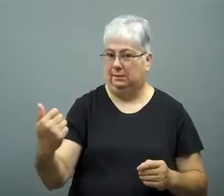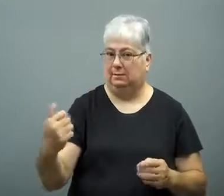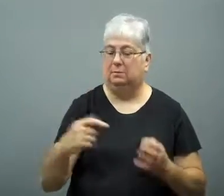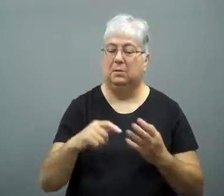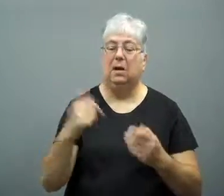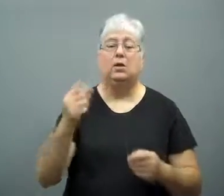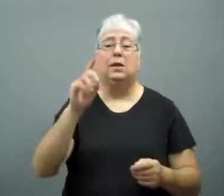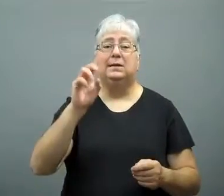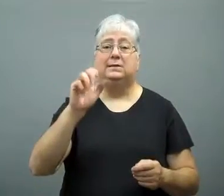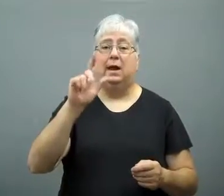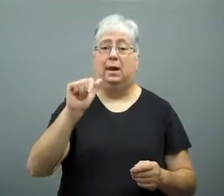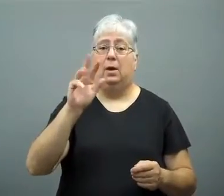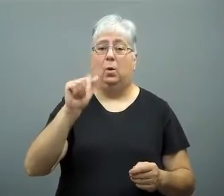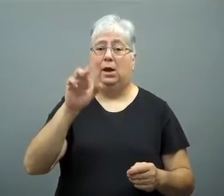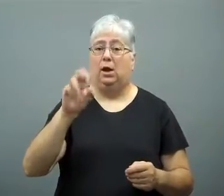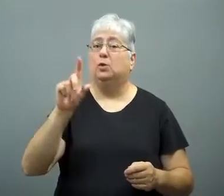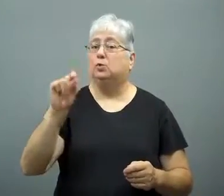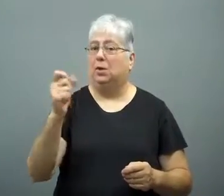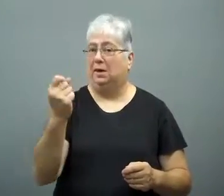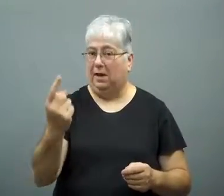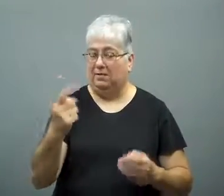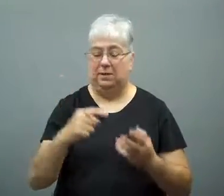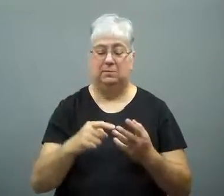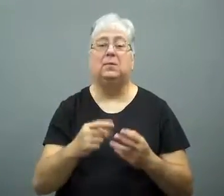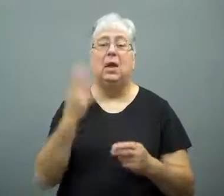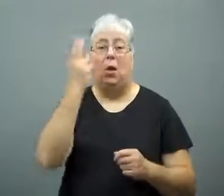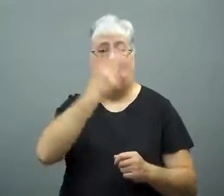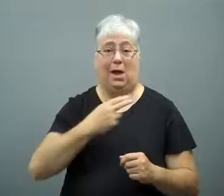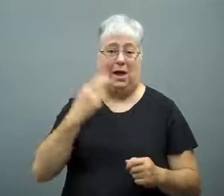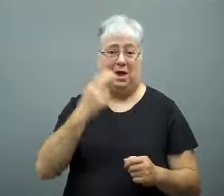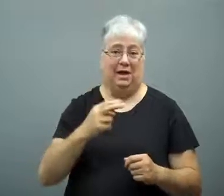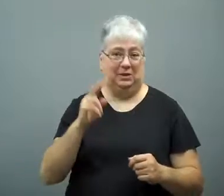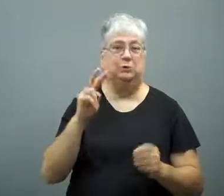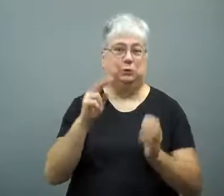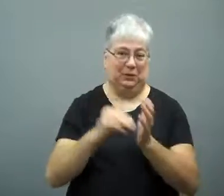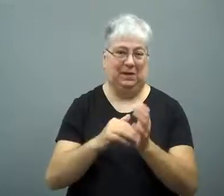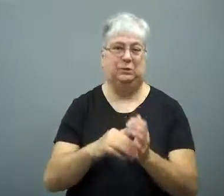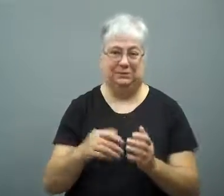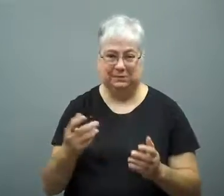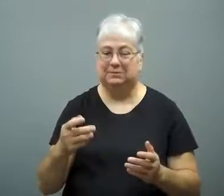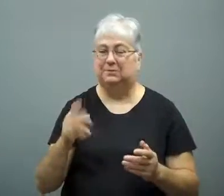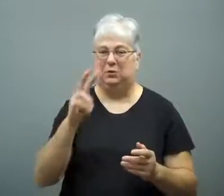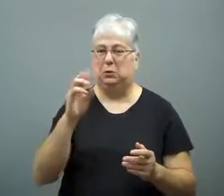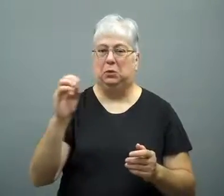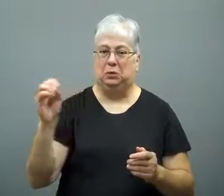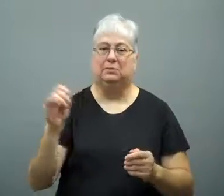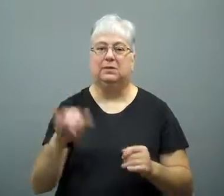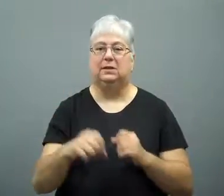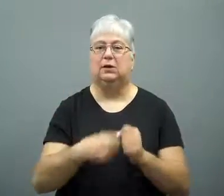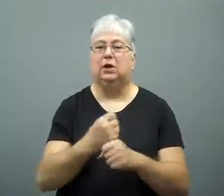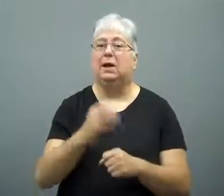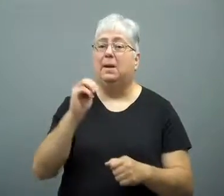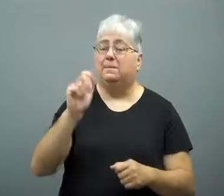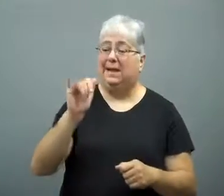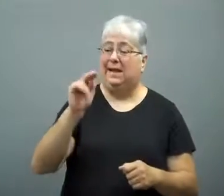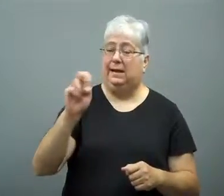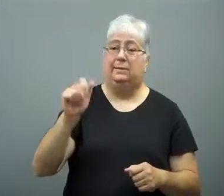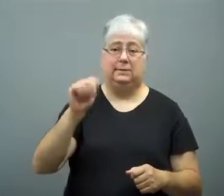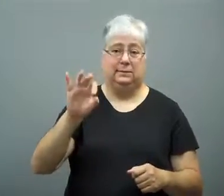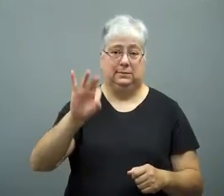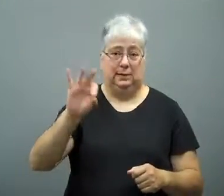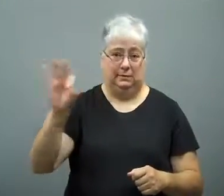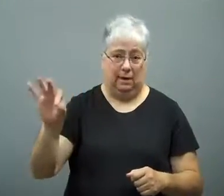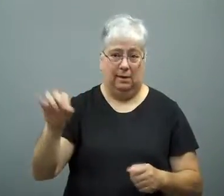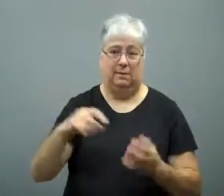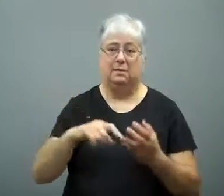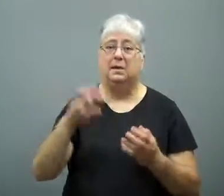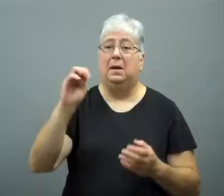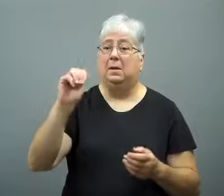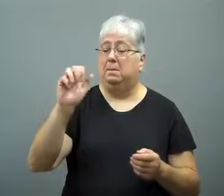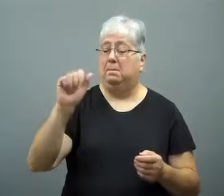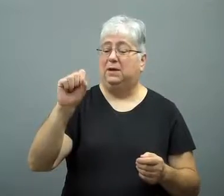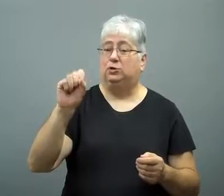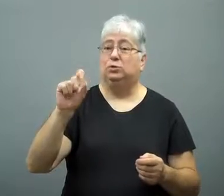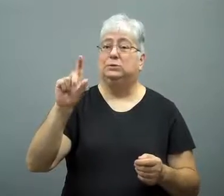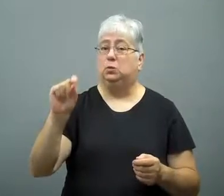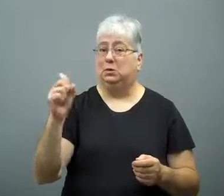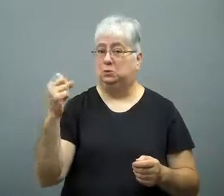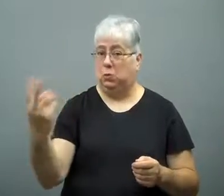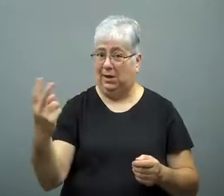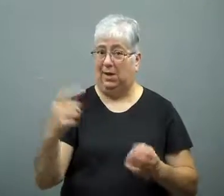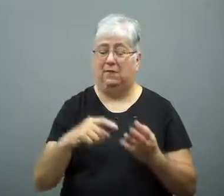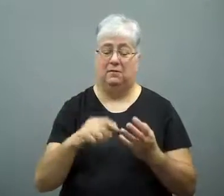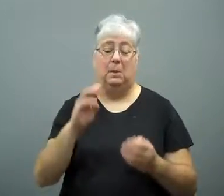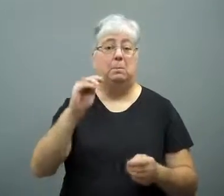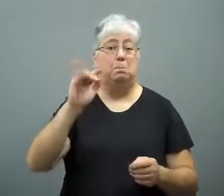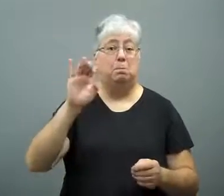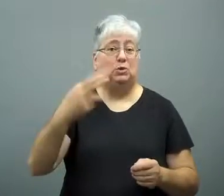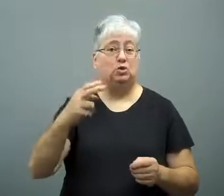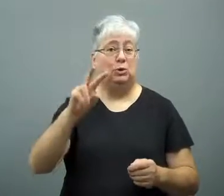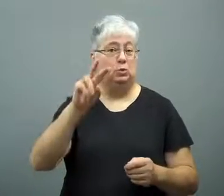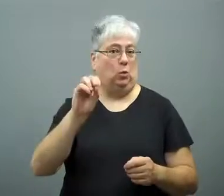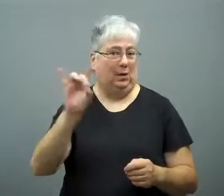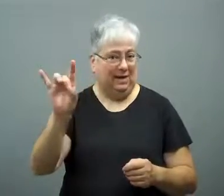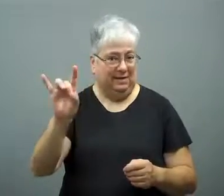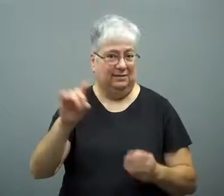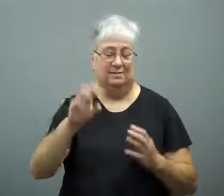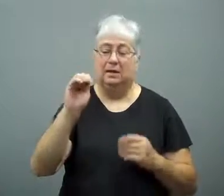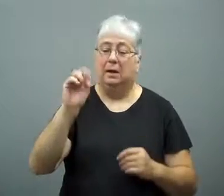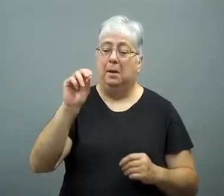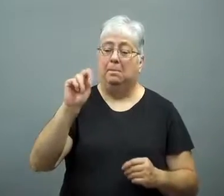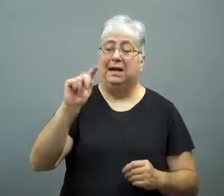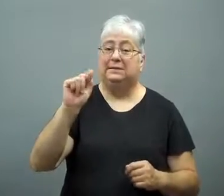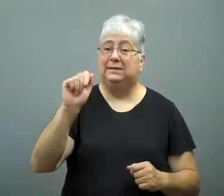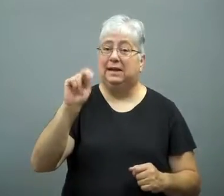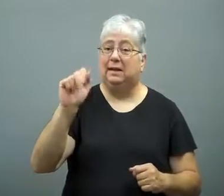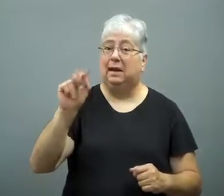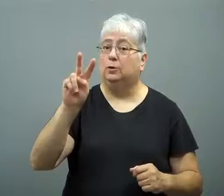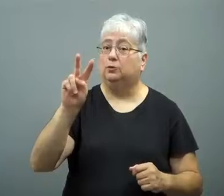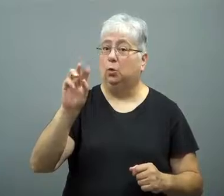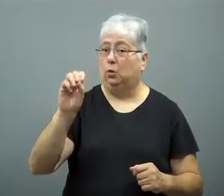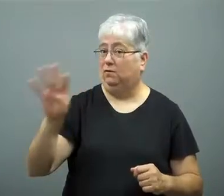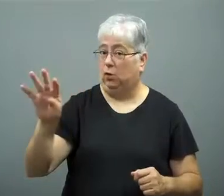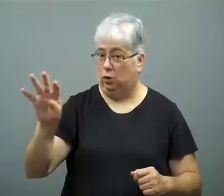Delaware in 2011, Hawaii in 2000, Maine in 1999, Massachusetts in 2012,